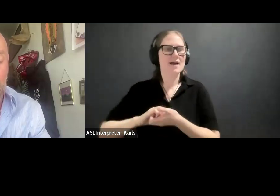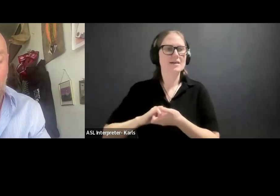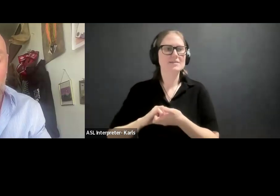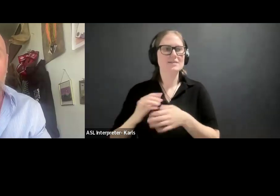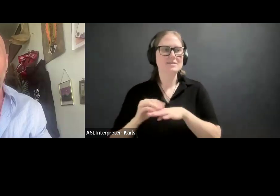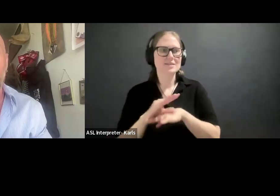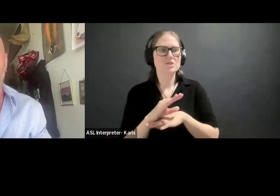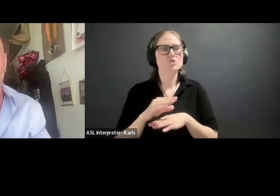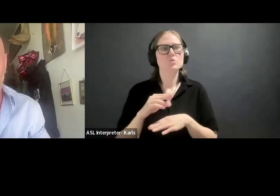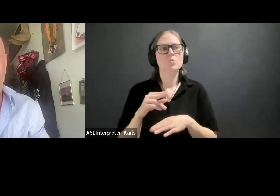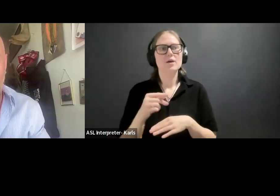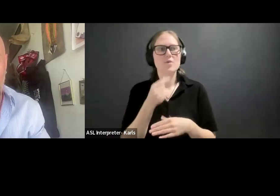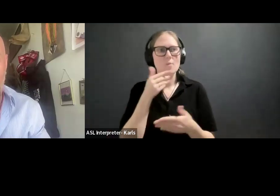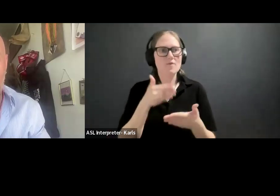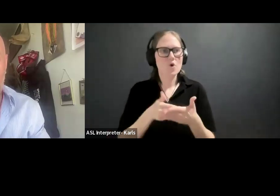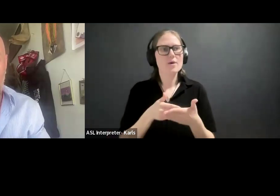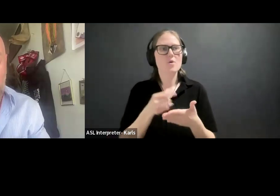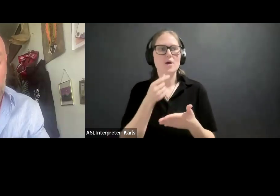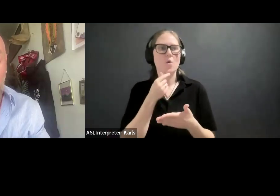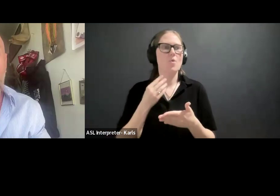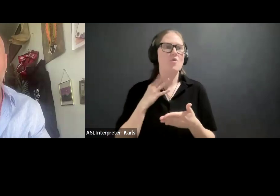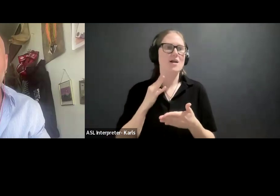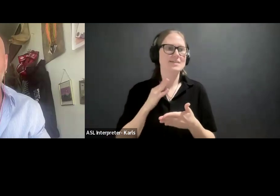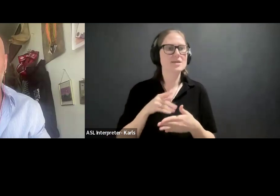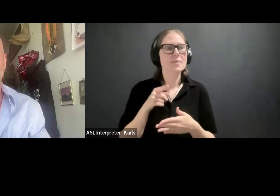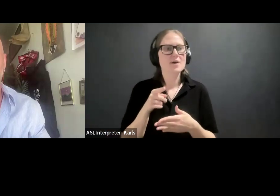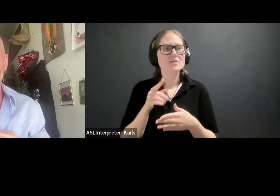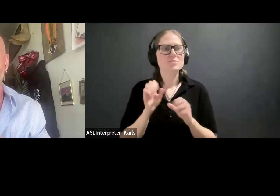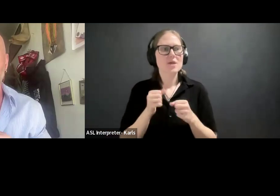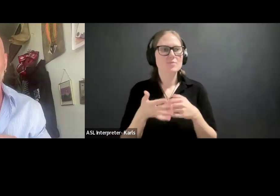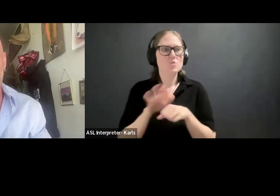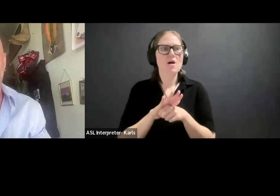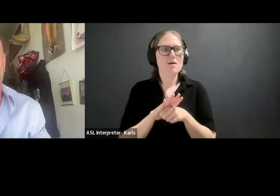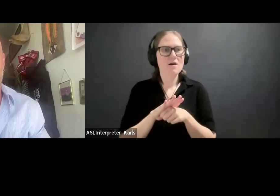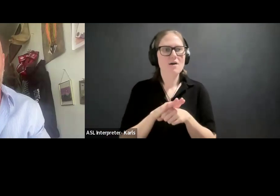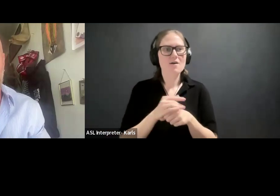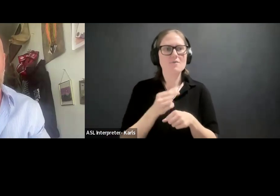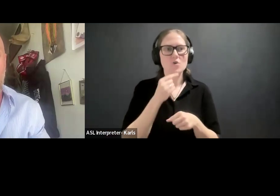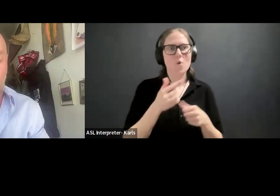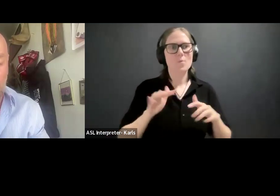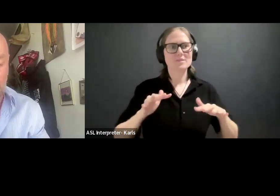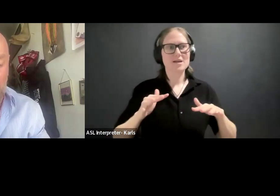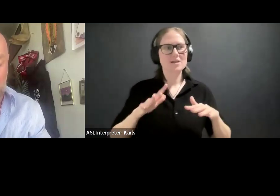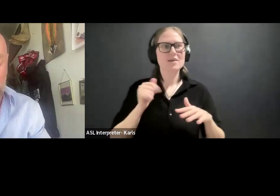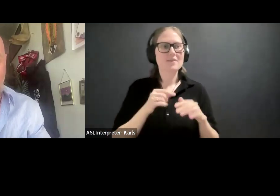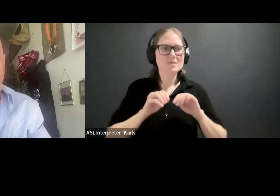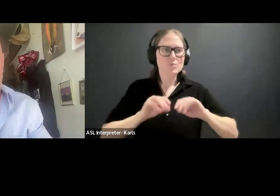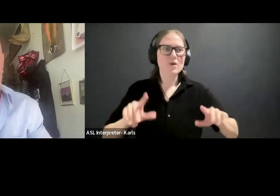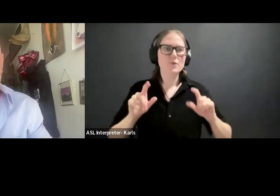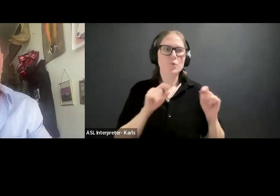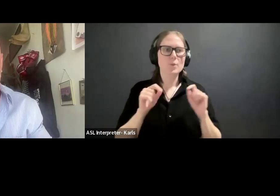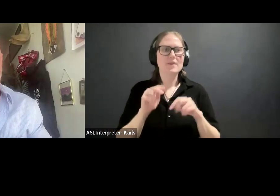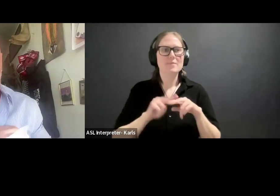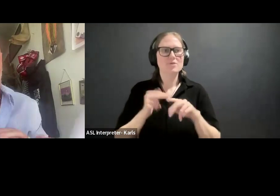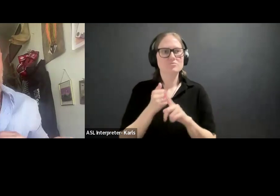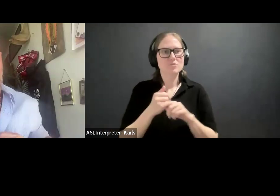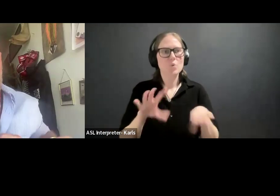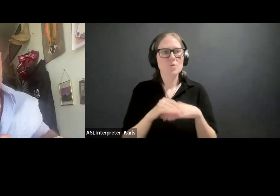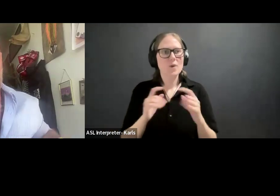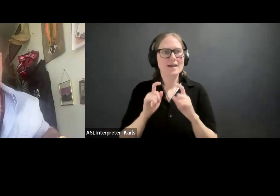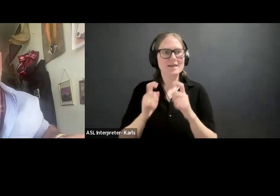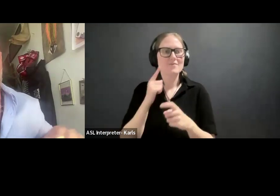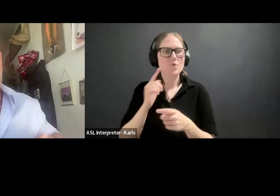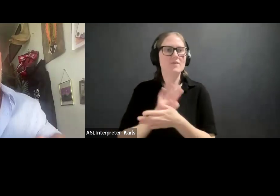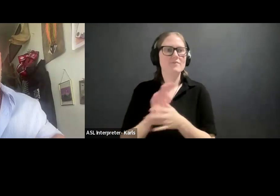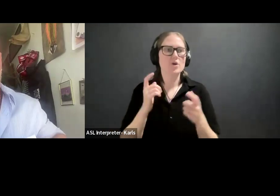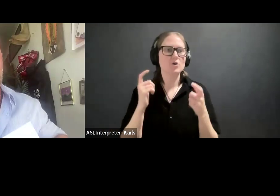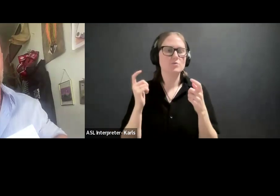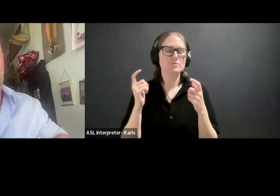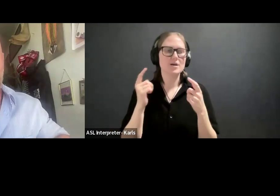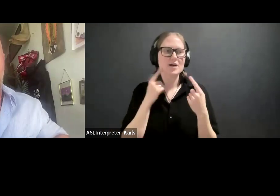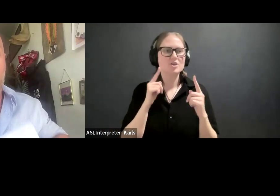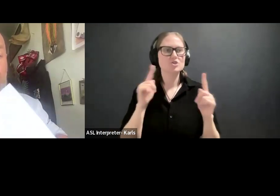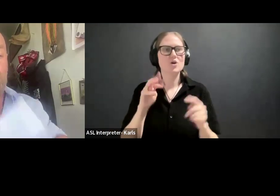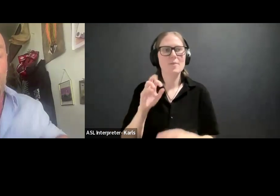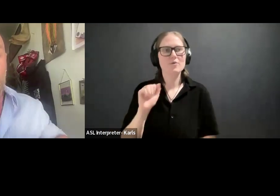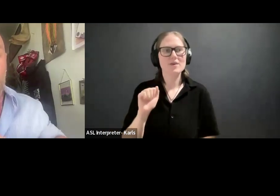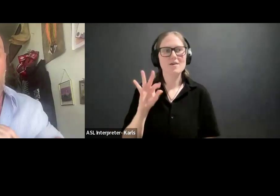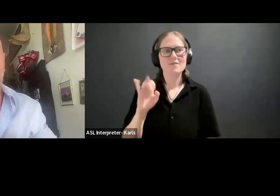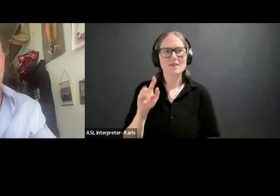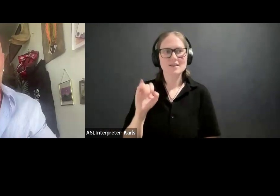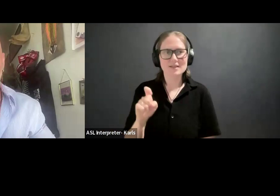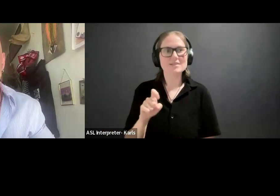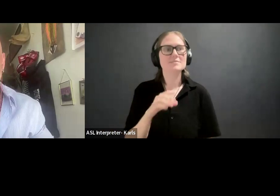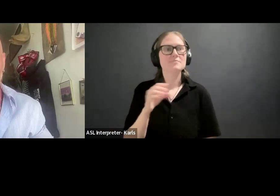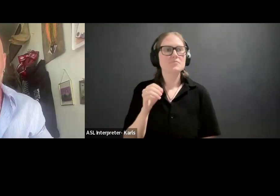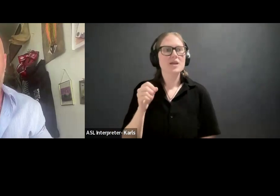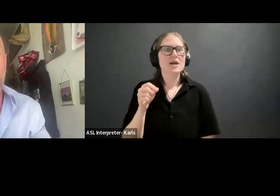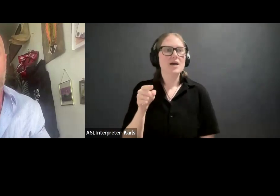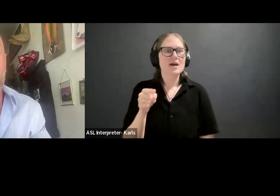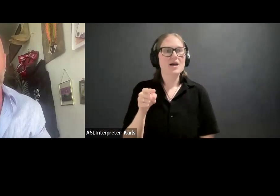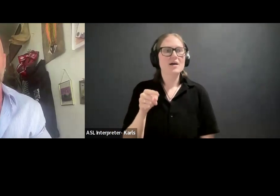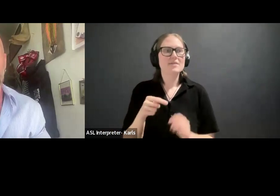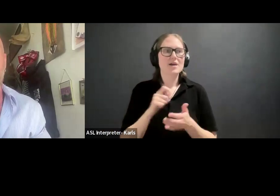To cover their homosocial anxiety, they spread the rumor that the Metro was a wedding gift for the film star Maria Felix. And Salvador Novo, a dandy who fetishized Rough Trade, wrote the first official Chronicle of the Metro, in which he said that the subway